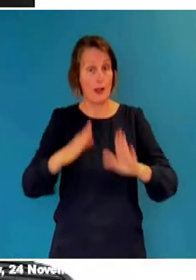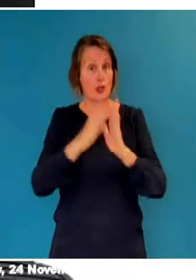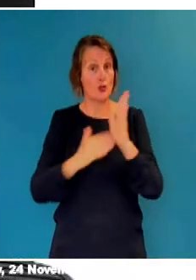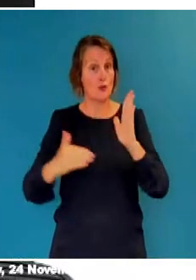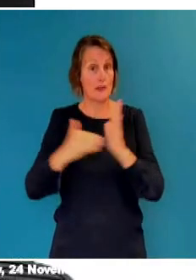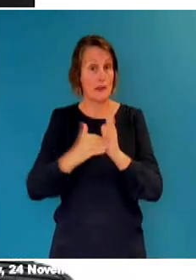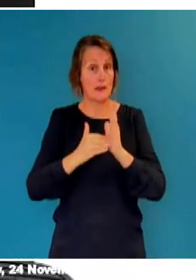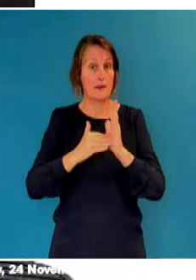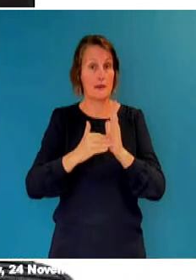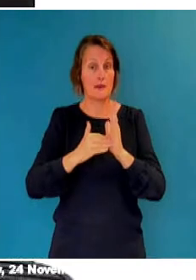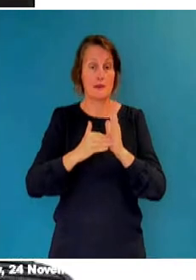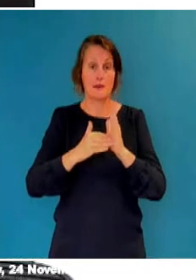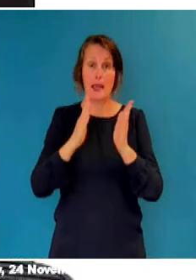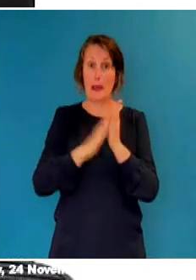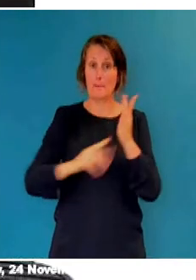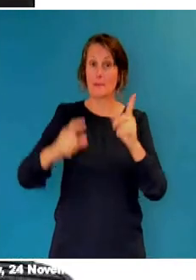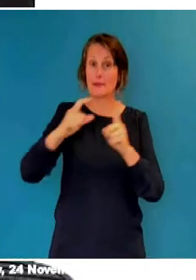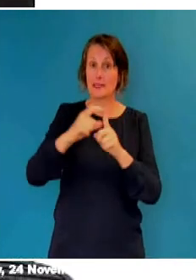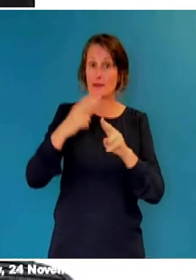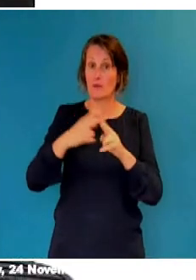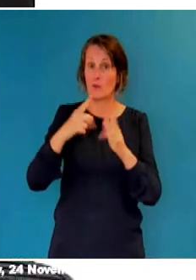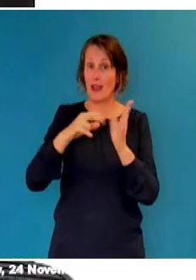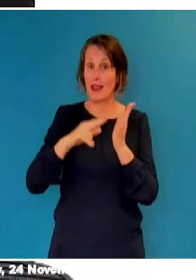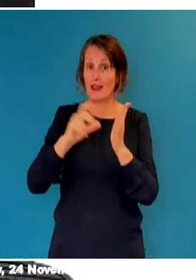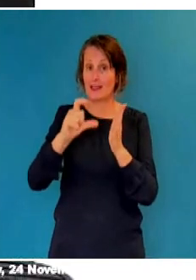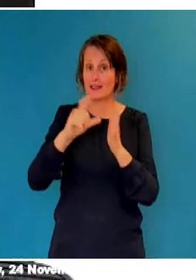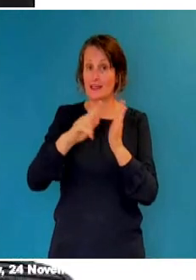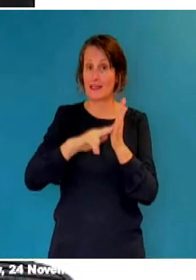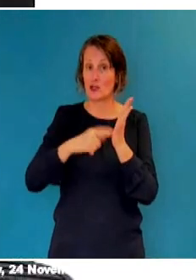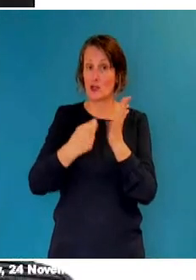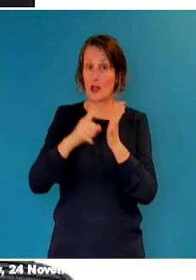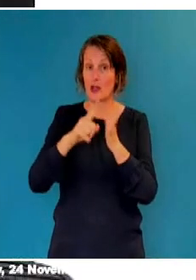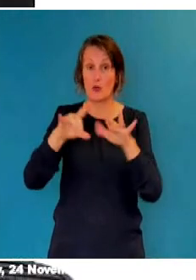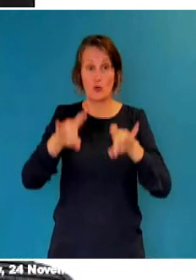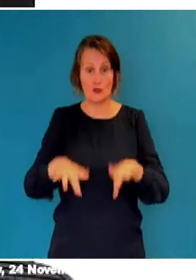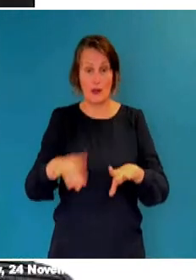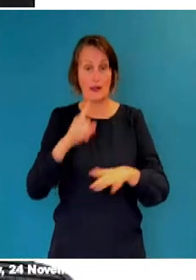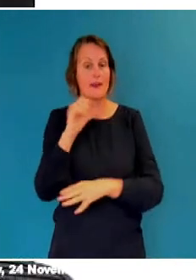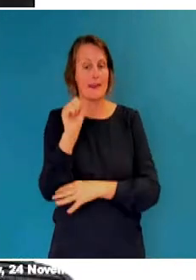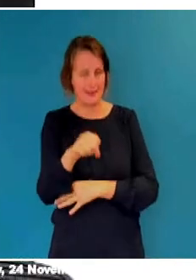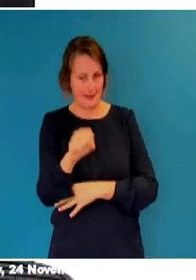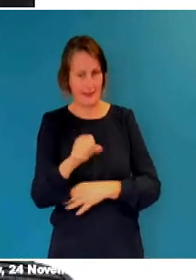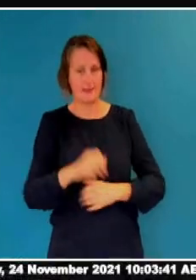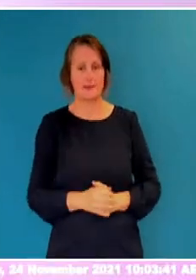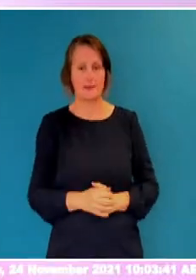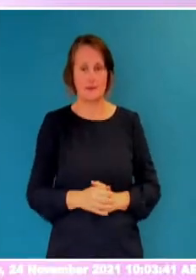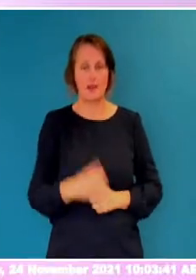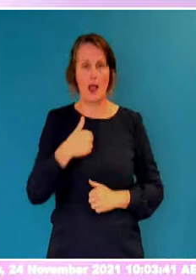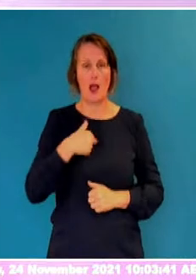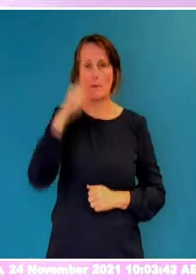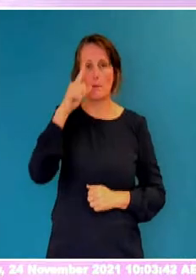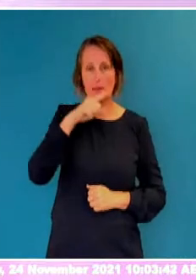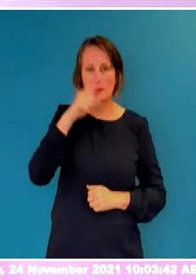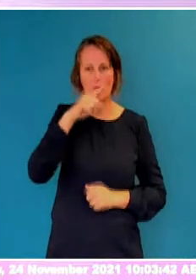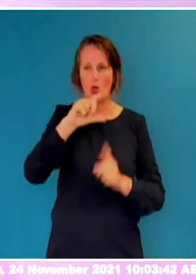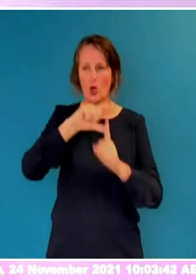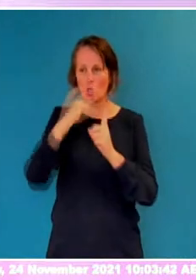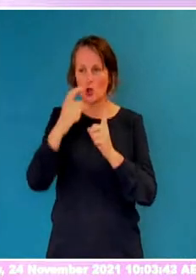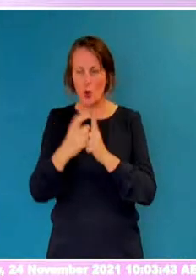Australia? MS KRUGER: Yes, that's correct, so I lead all people and culture related activities in Australia and New Zealand.